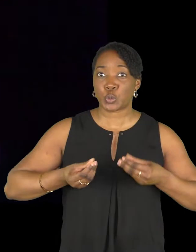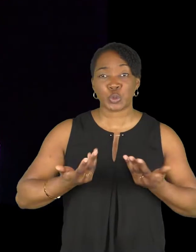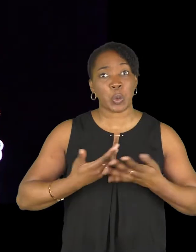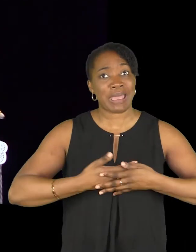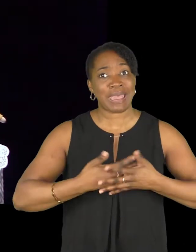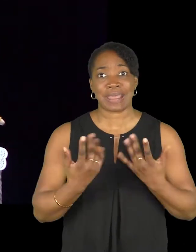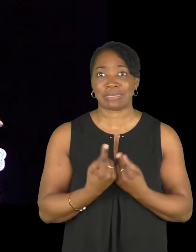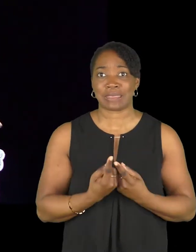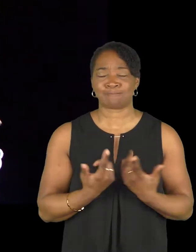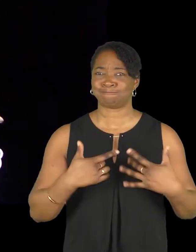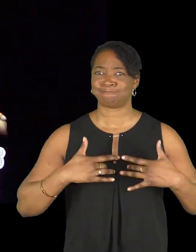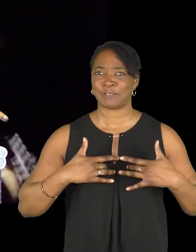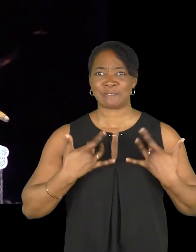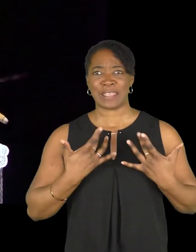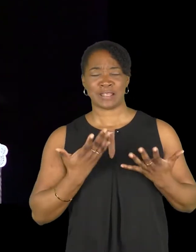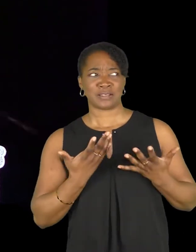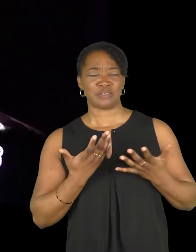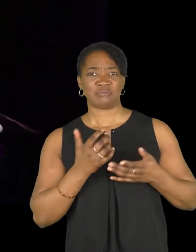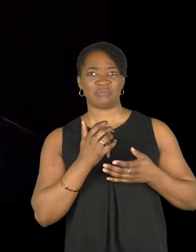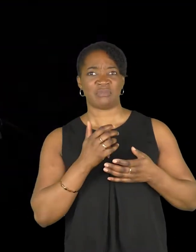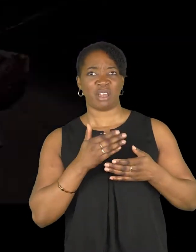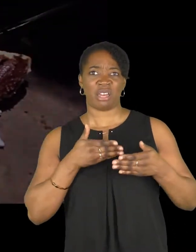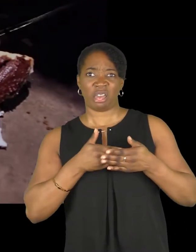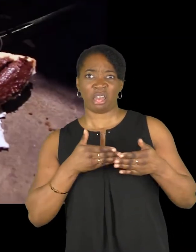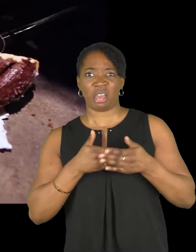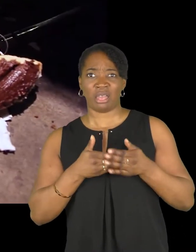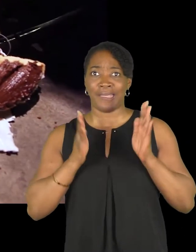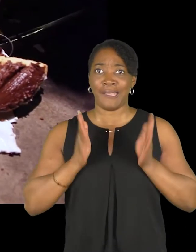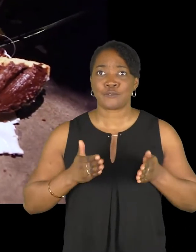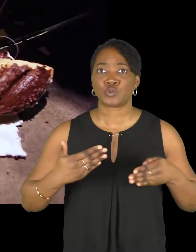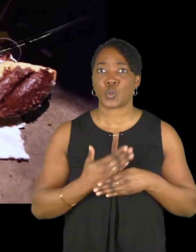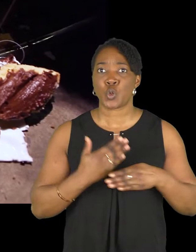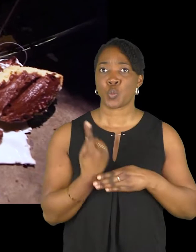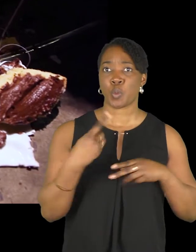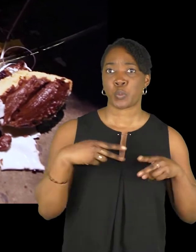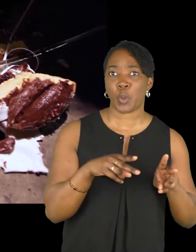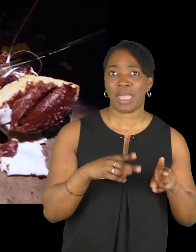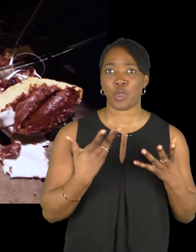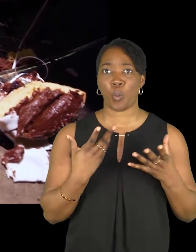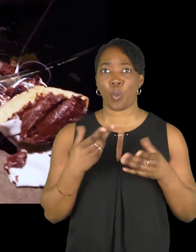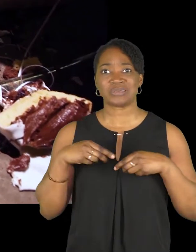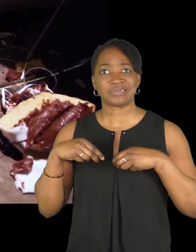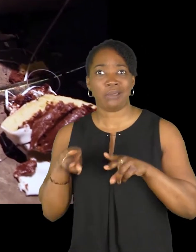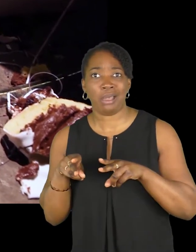a resource, or anything else, I don't really feel confined to one way of working or one medium,